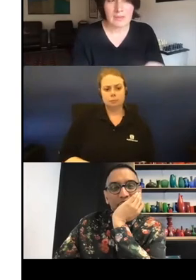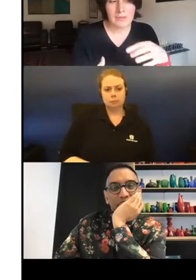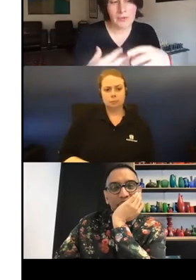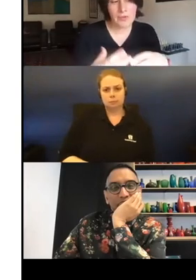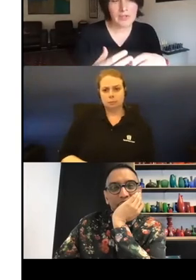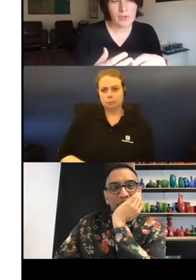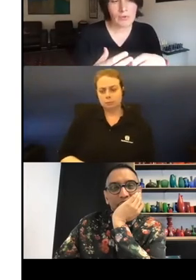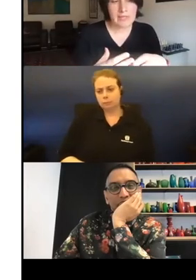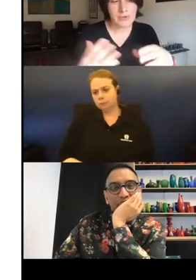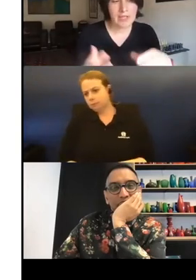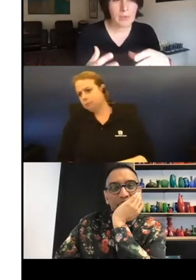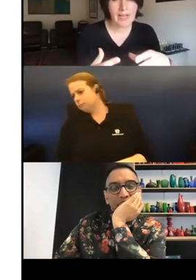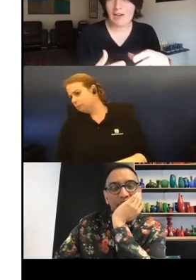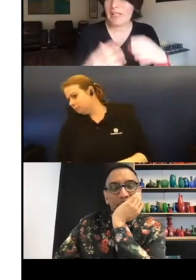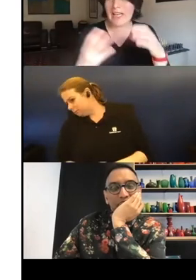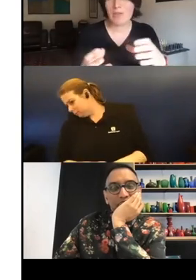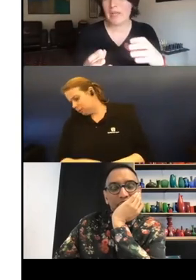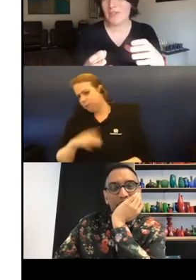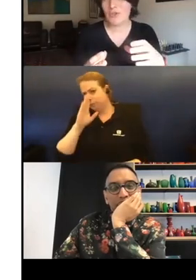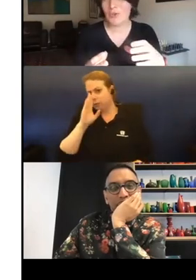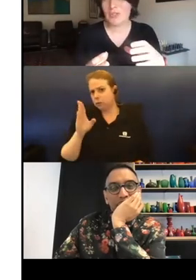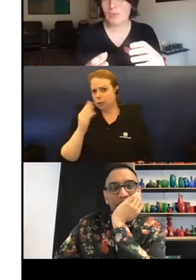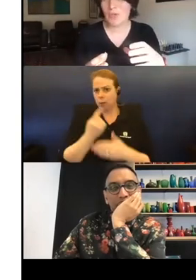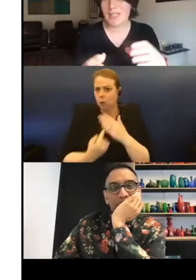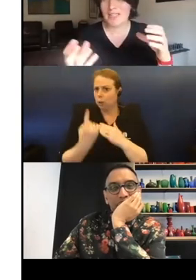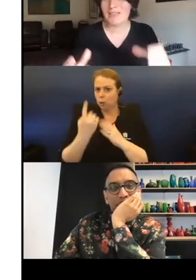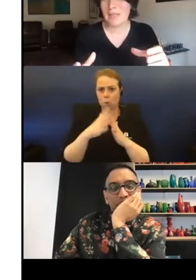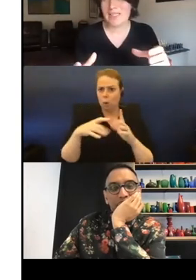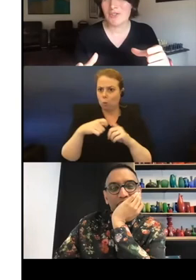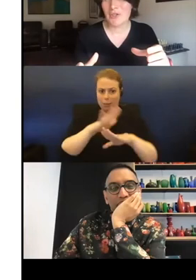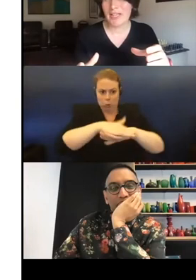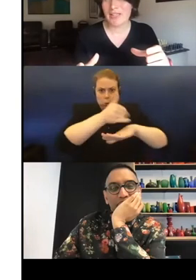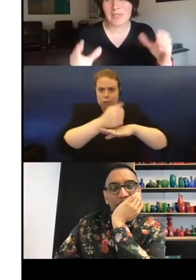first off i straight away i only had a week to install this work in policy training when i